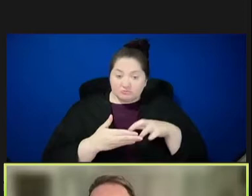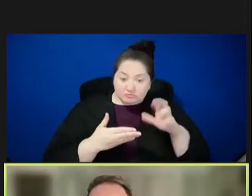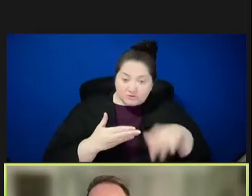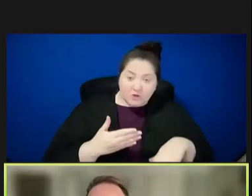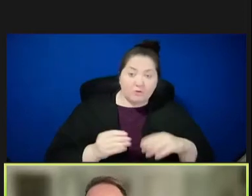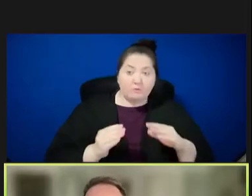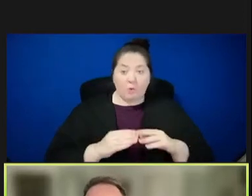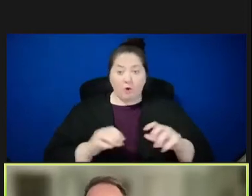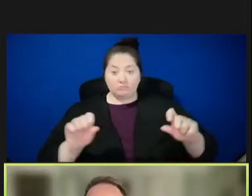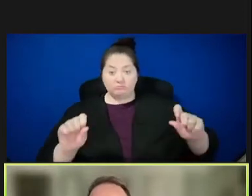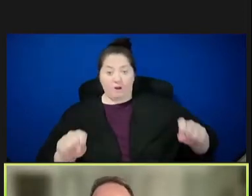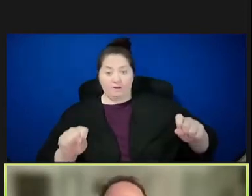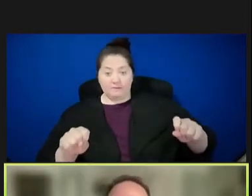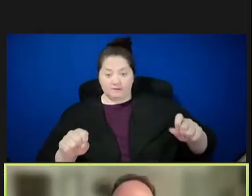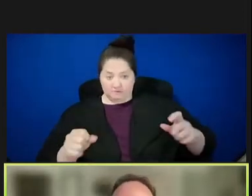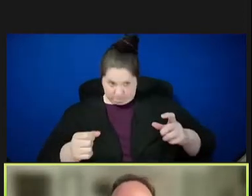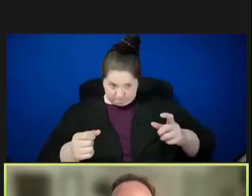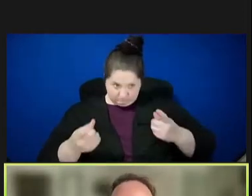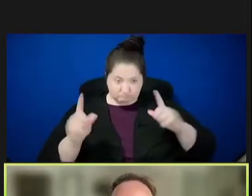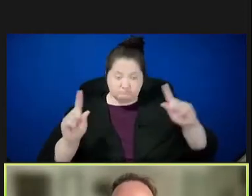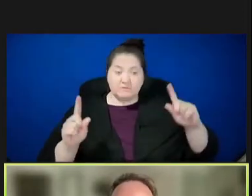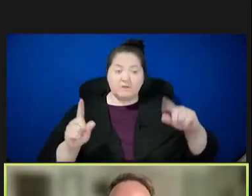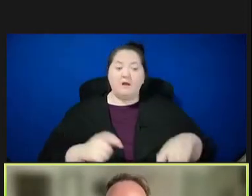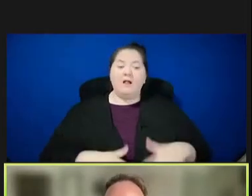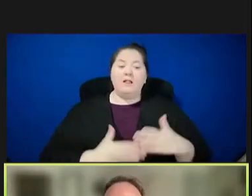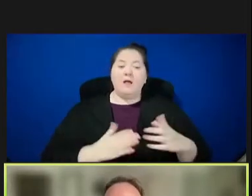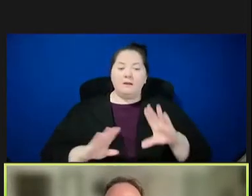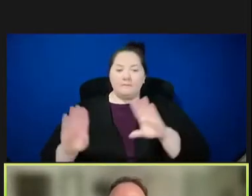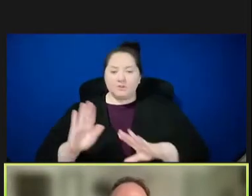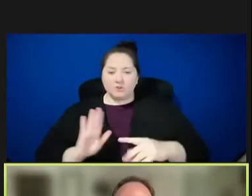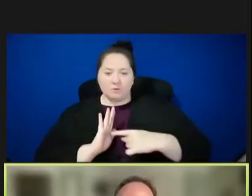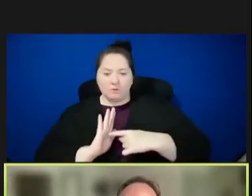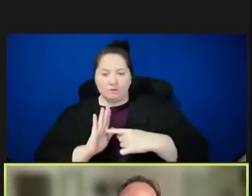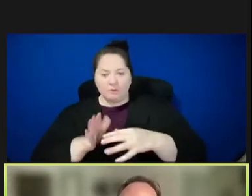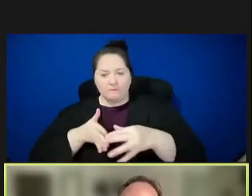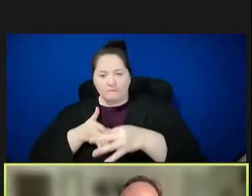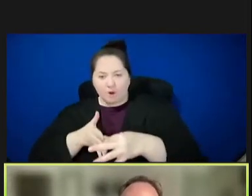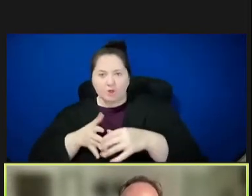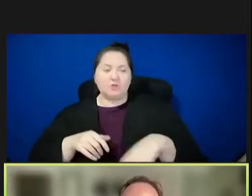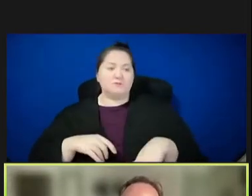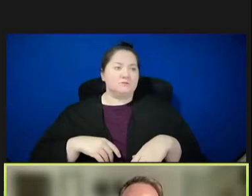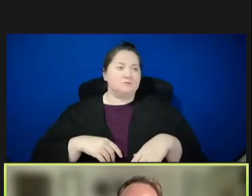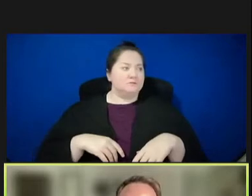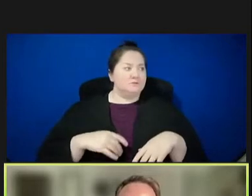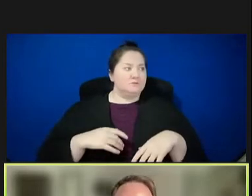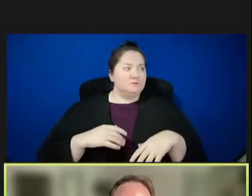and include a lot of different biological markers that are potentially associated with protection